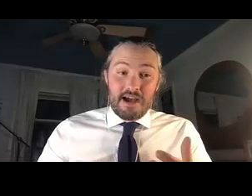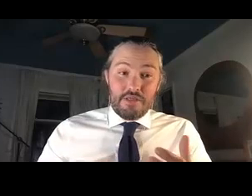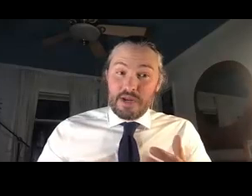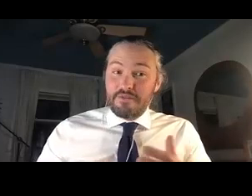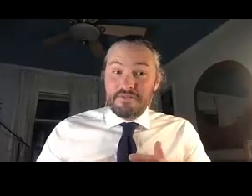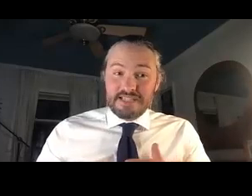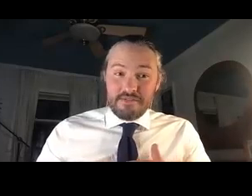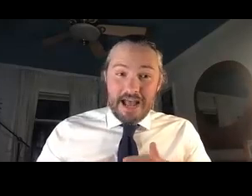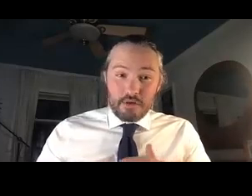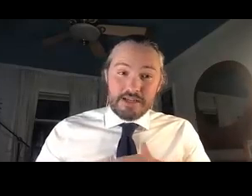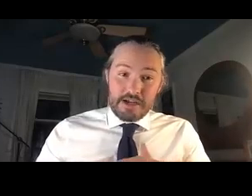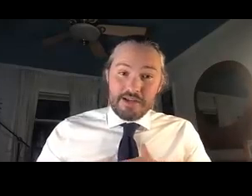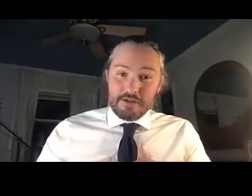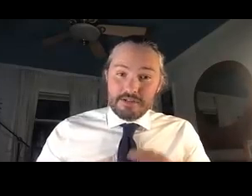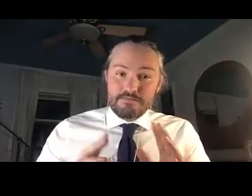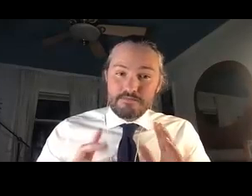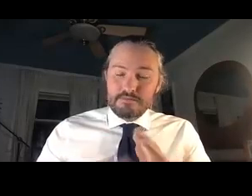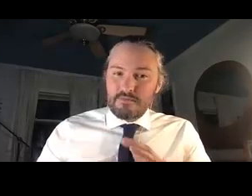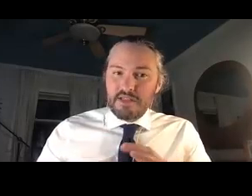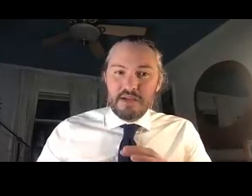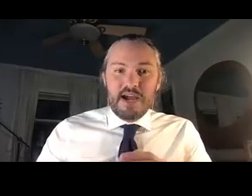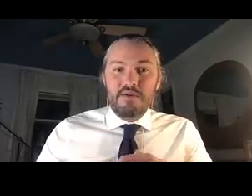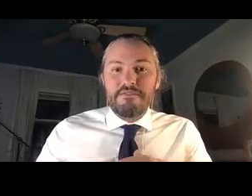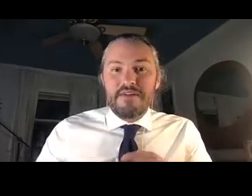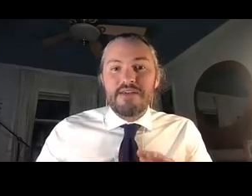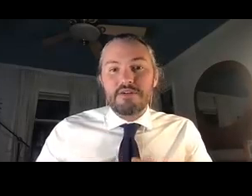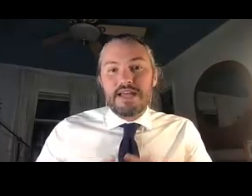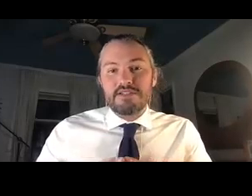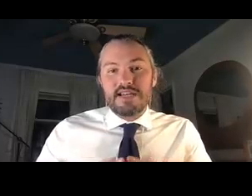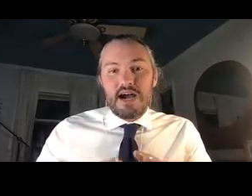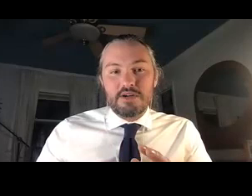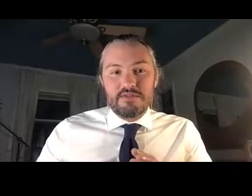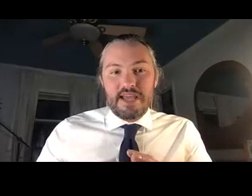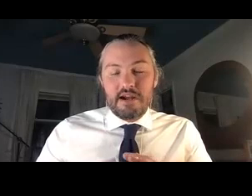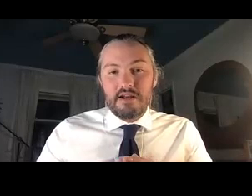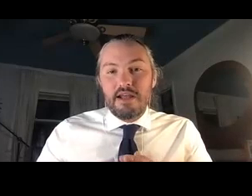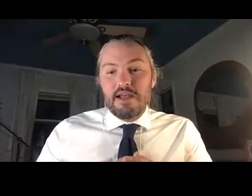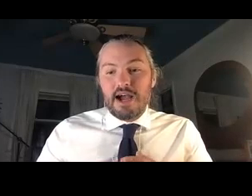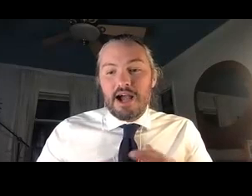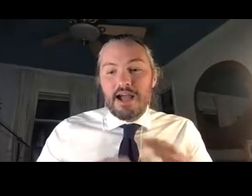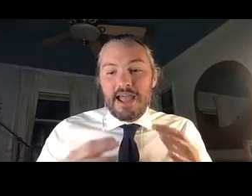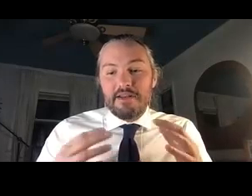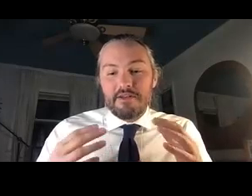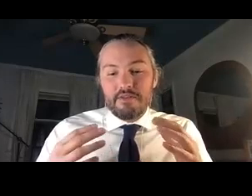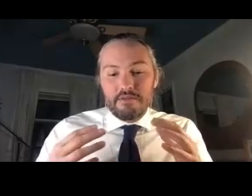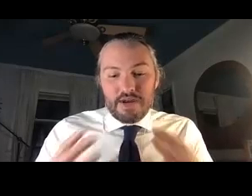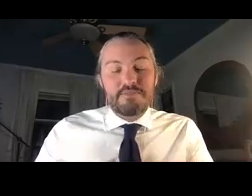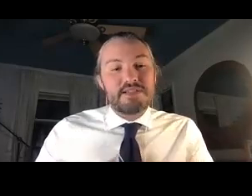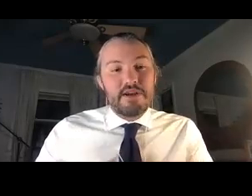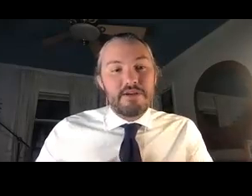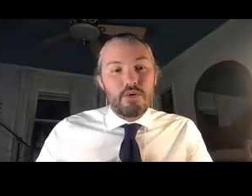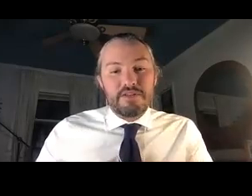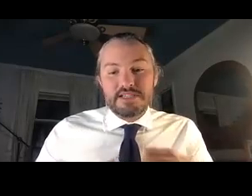357,000 caregivers that provide over 500,000 hours of care and respite is very important to that. So